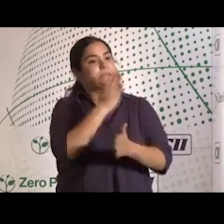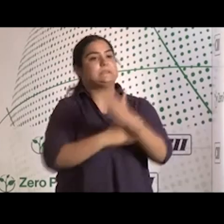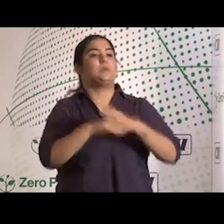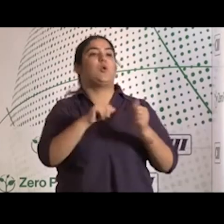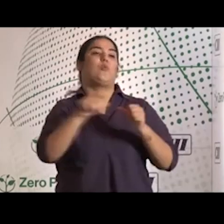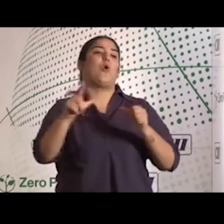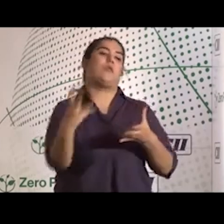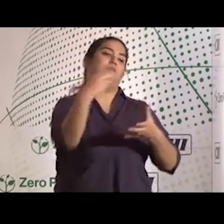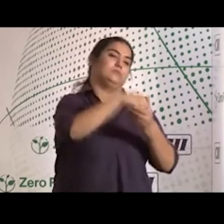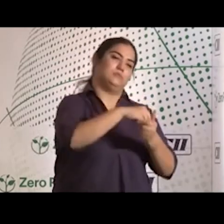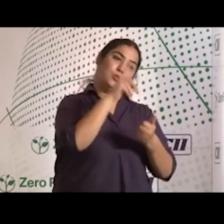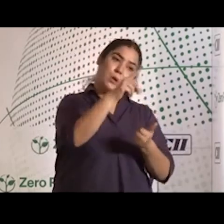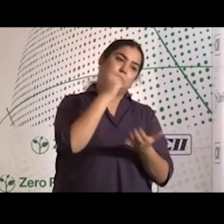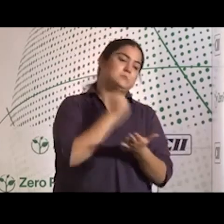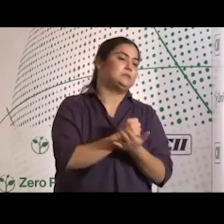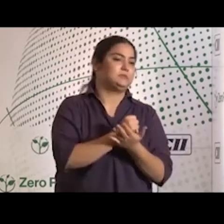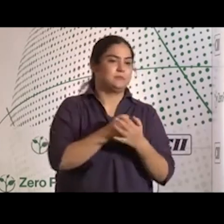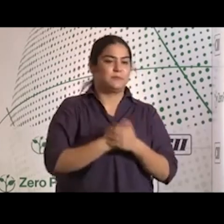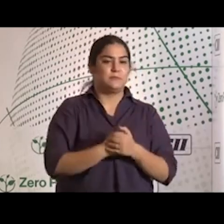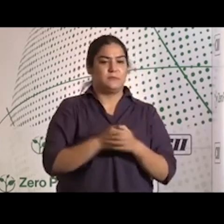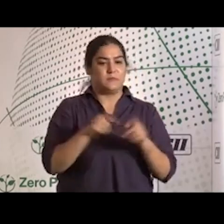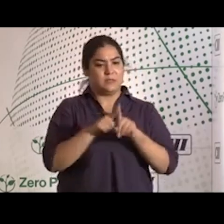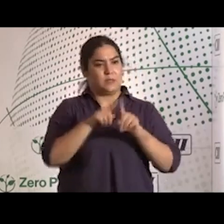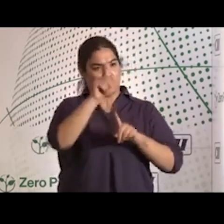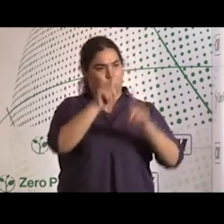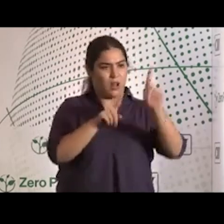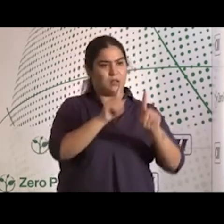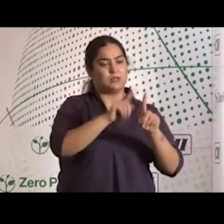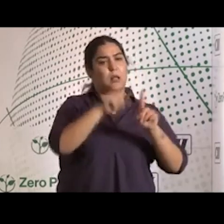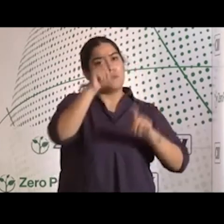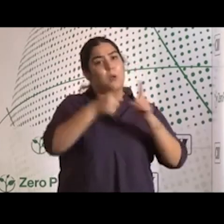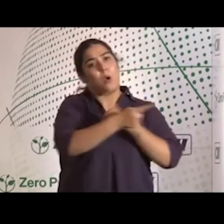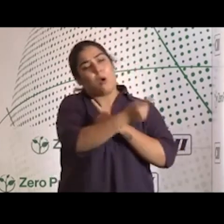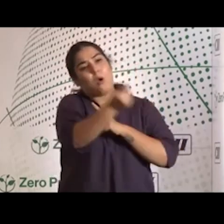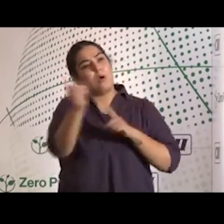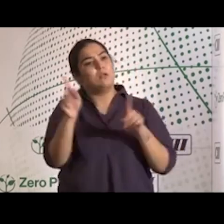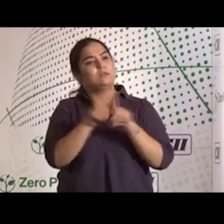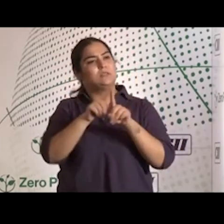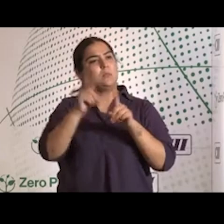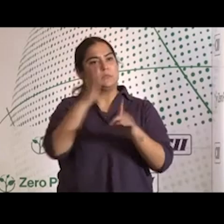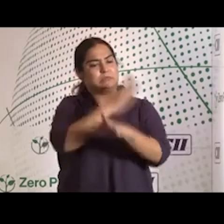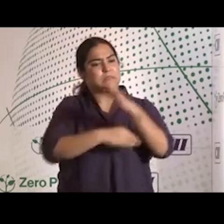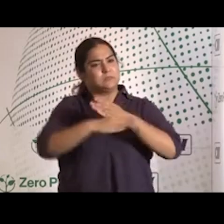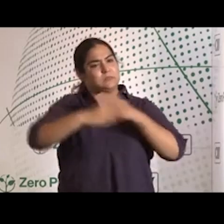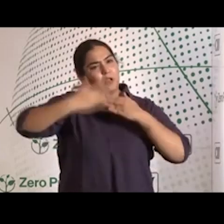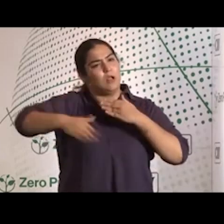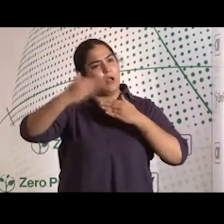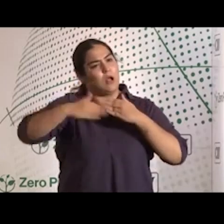and also the same need not ARD is an and factor that I would like to see